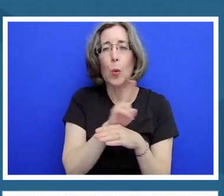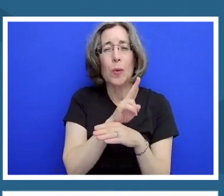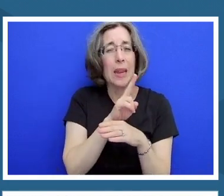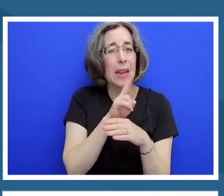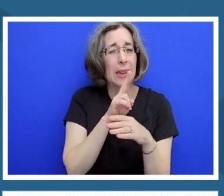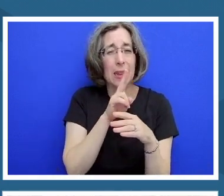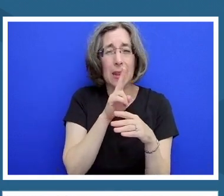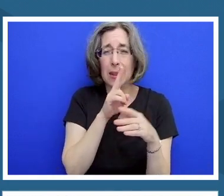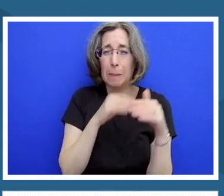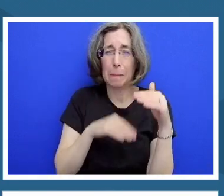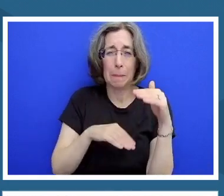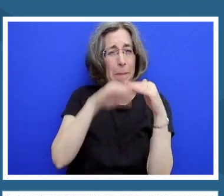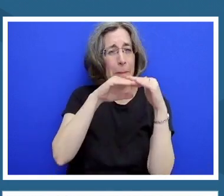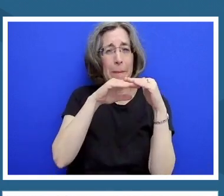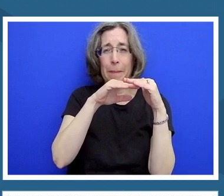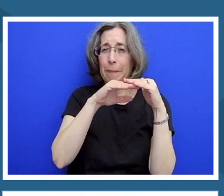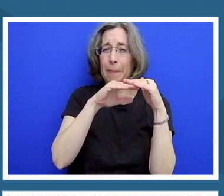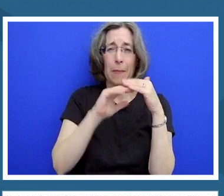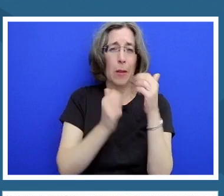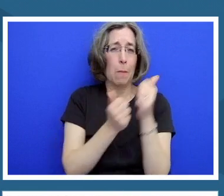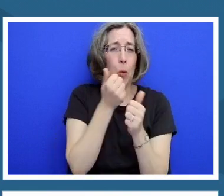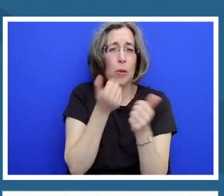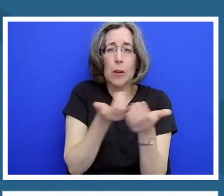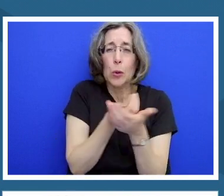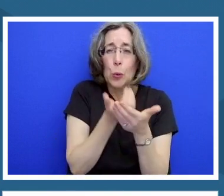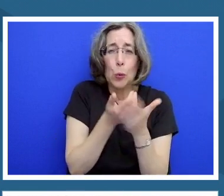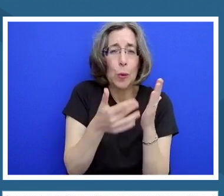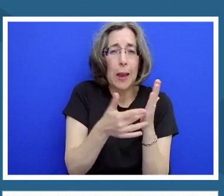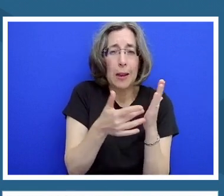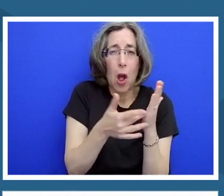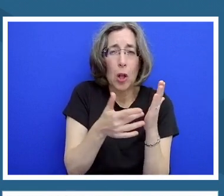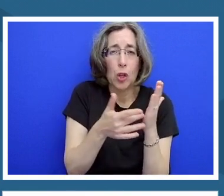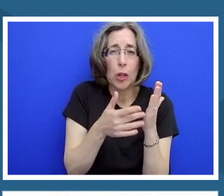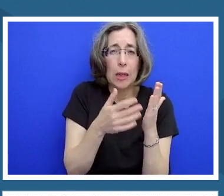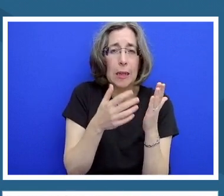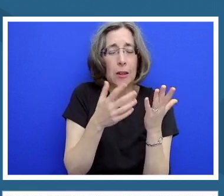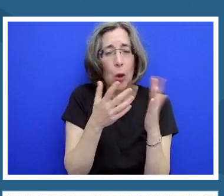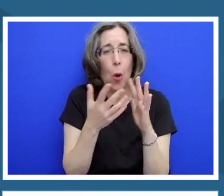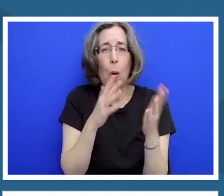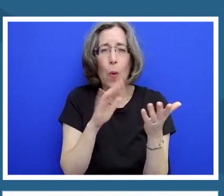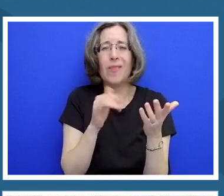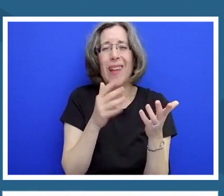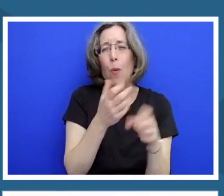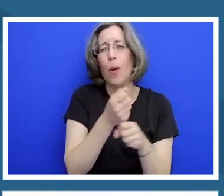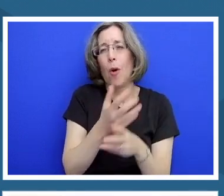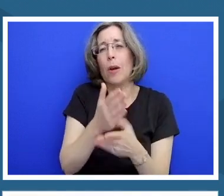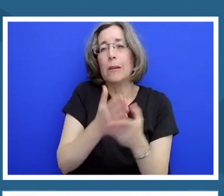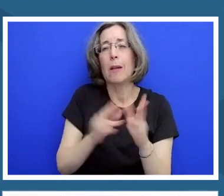uh and so we'll we'll take a look at what it means to have messy data